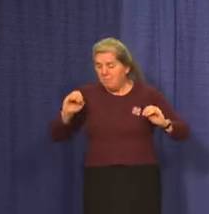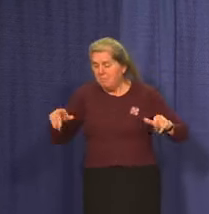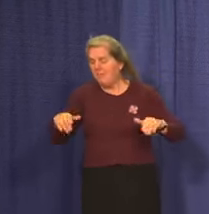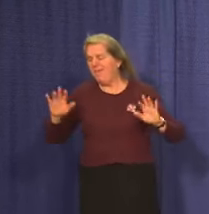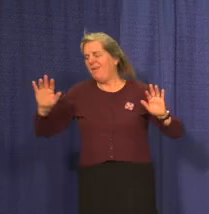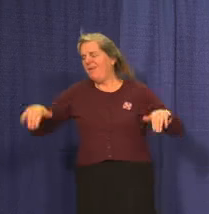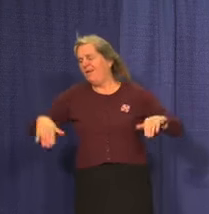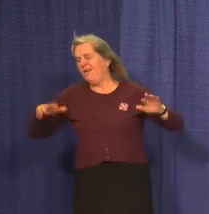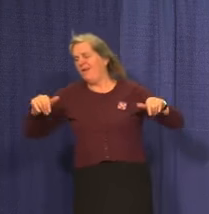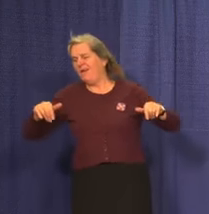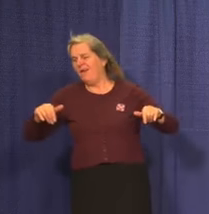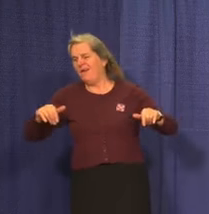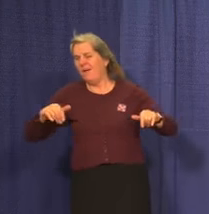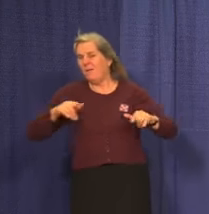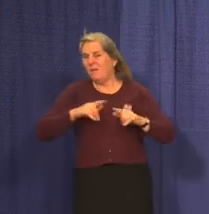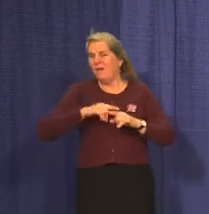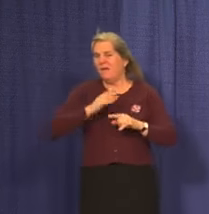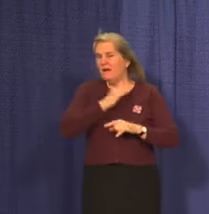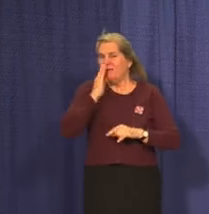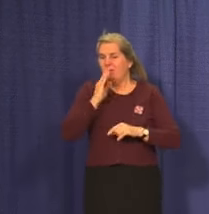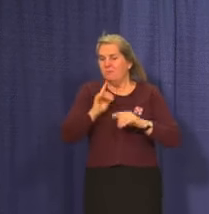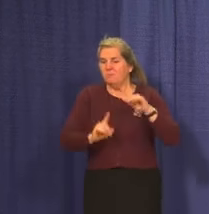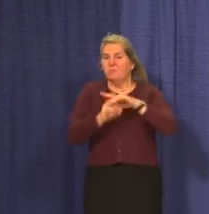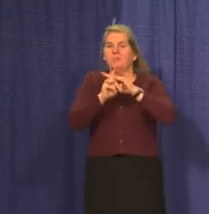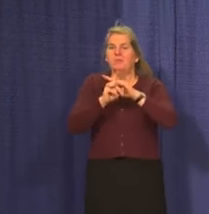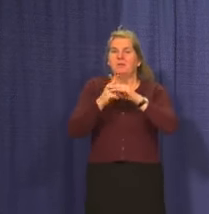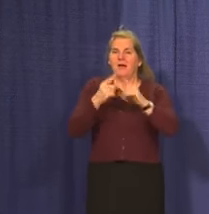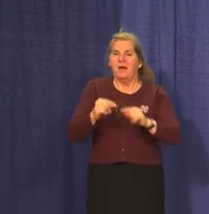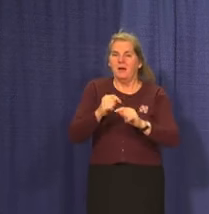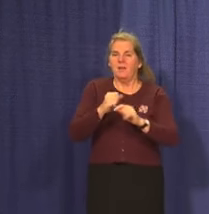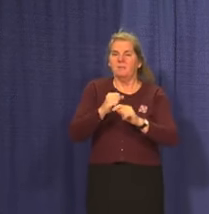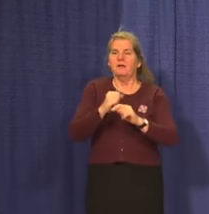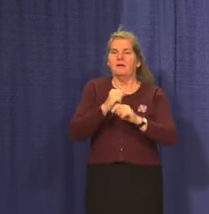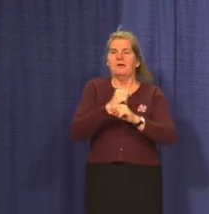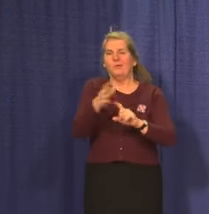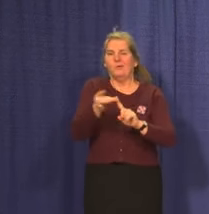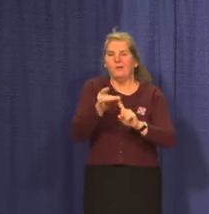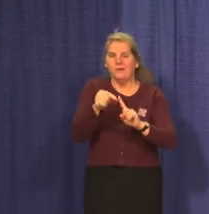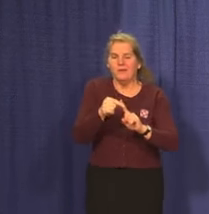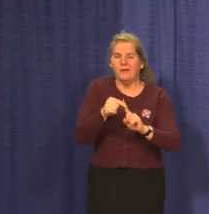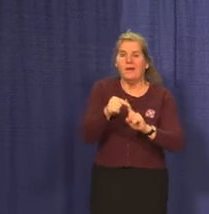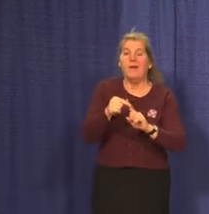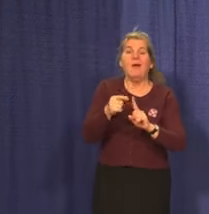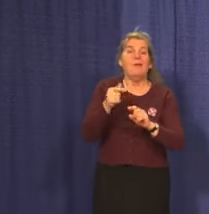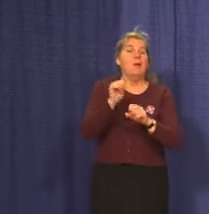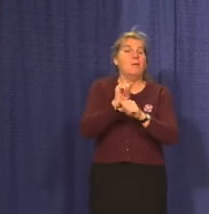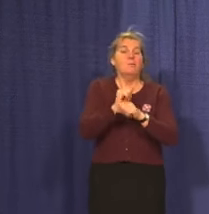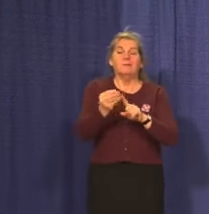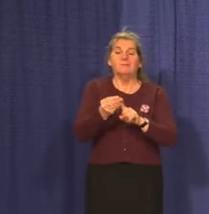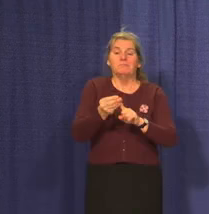COULD GET STUNG. AND IF YOU CATCH COVID, YOU CAN PASS IT ON, PERHAPS TO MANY, PERHAPS TO PEOPLE WHO CAN BE